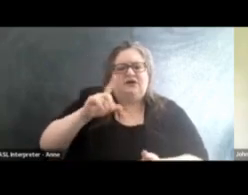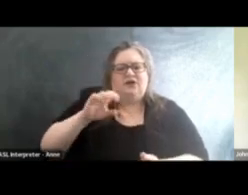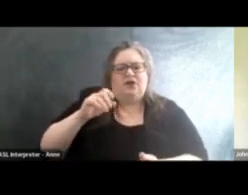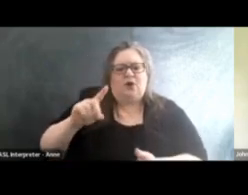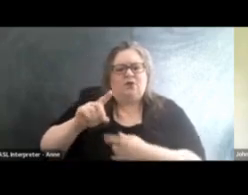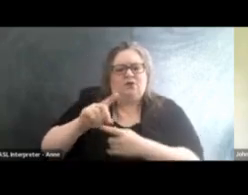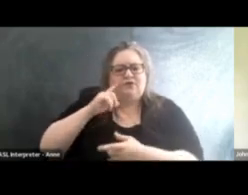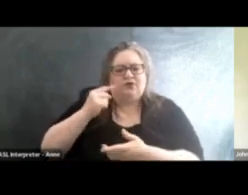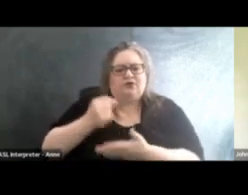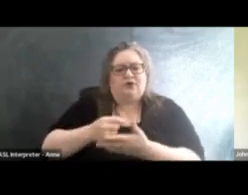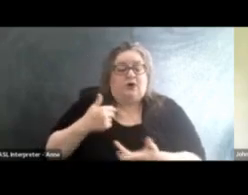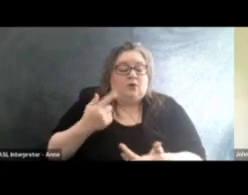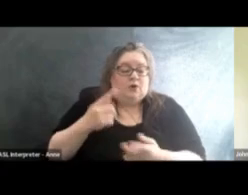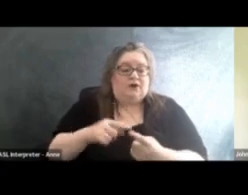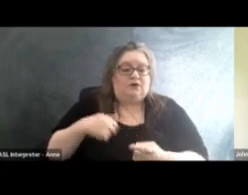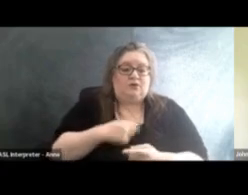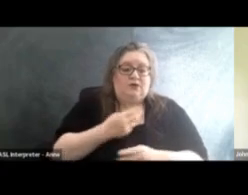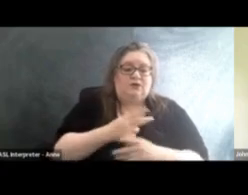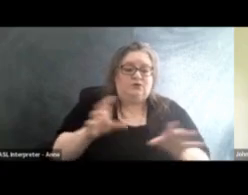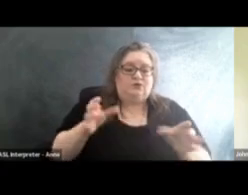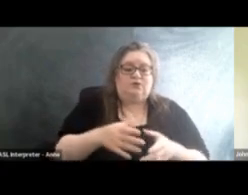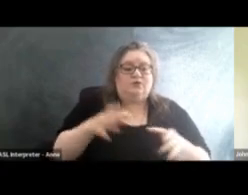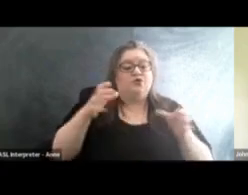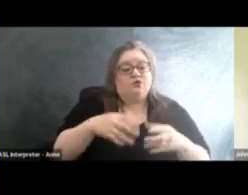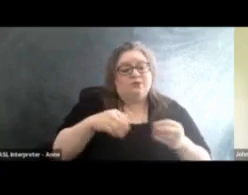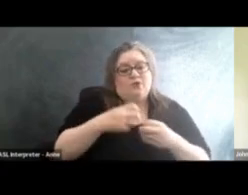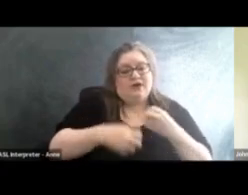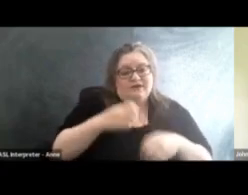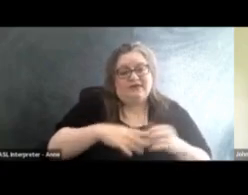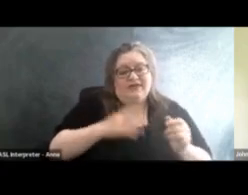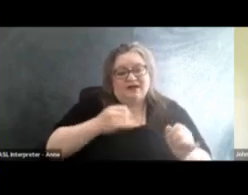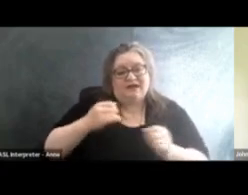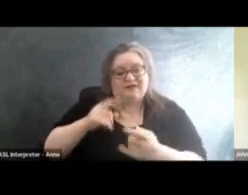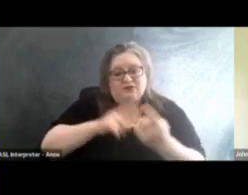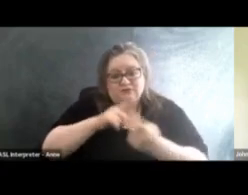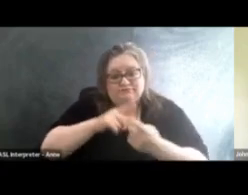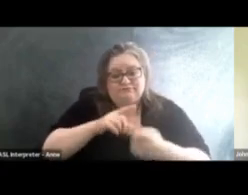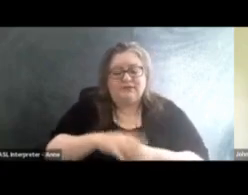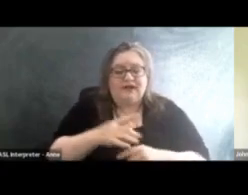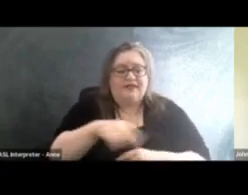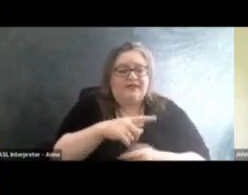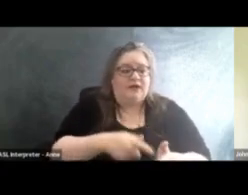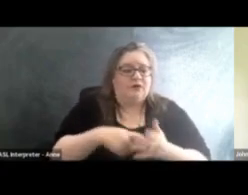use a lot of groups. Groups are more difficult than individual. They require better ability to